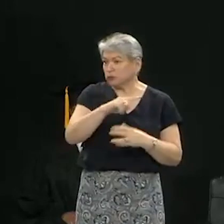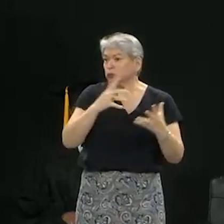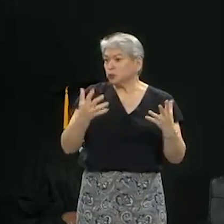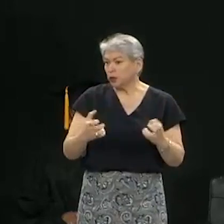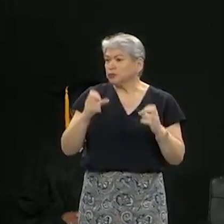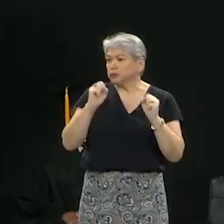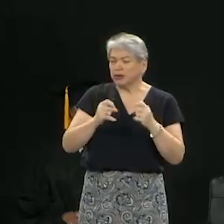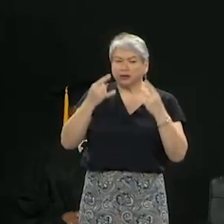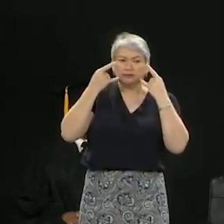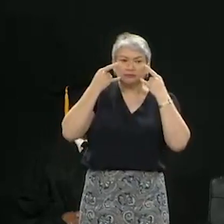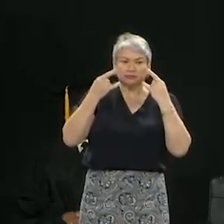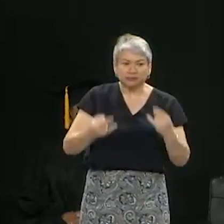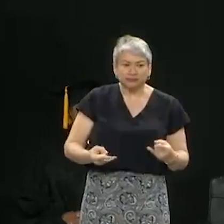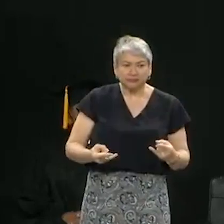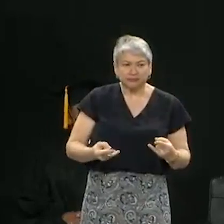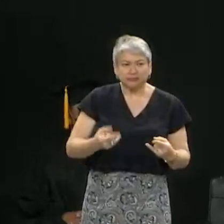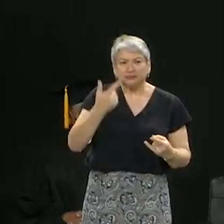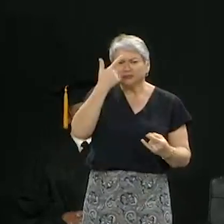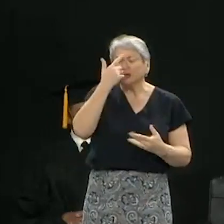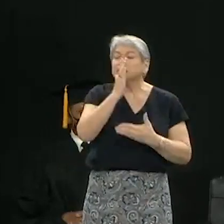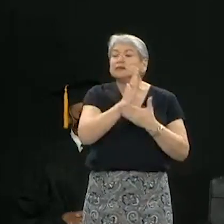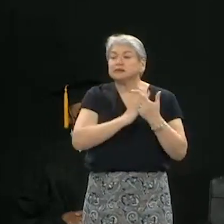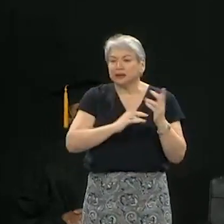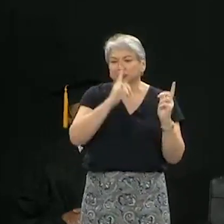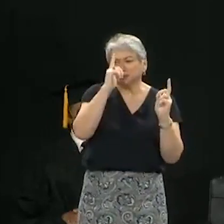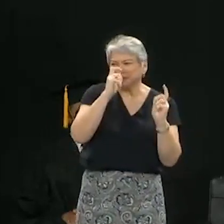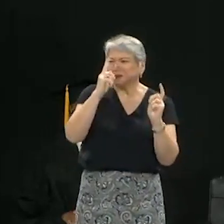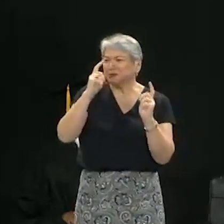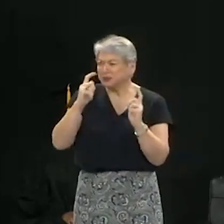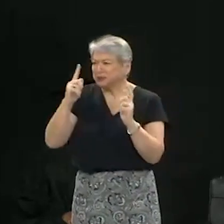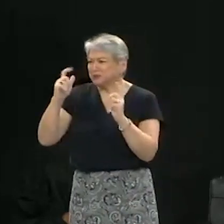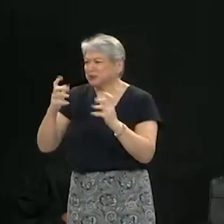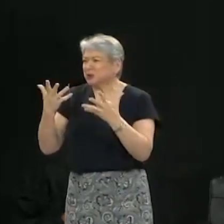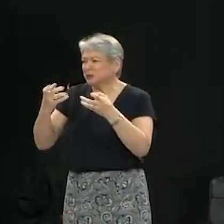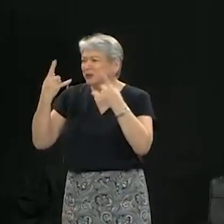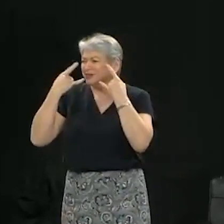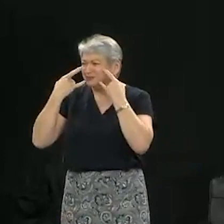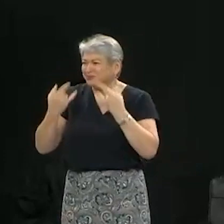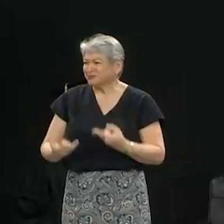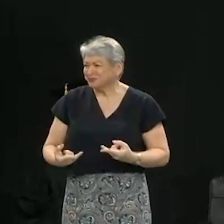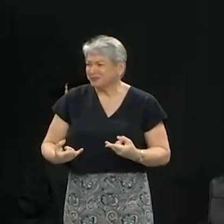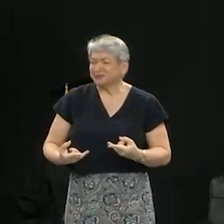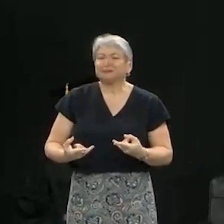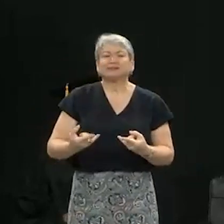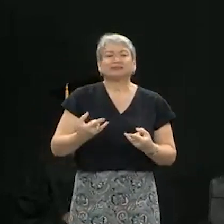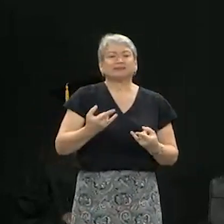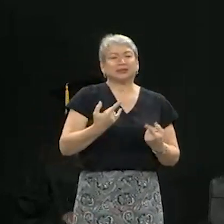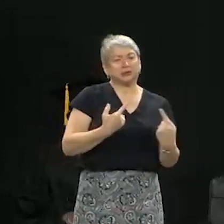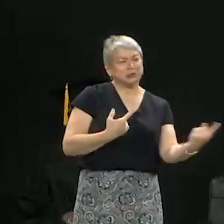obviously because there will be several pictures taken as you come back and forth across the stage.